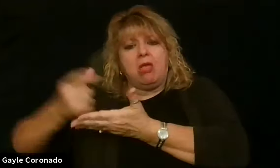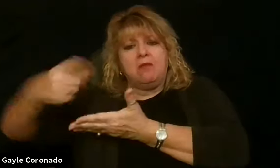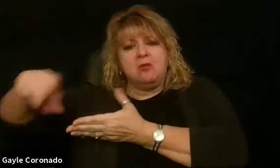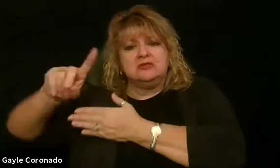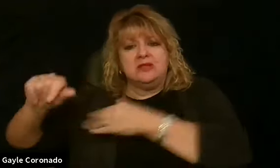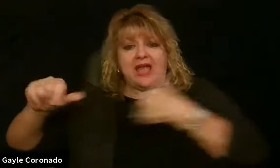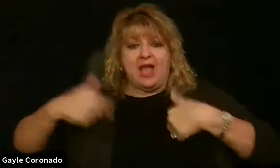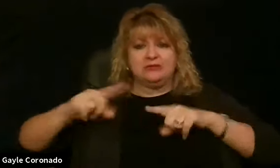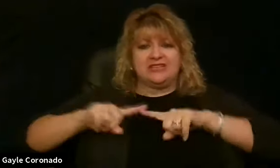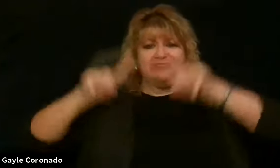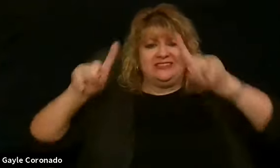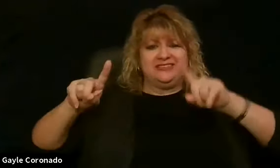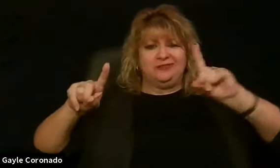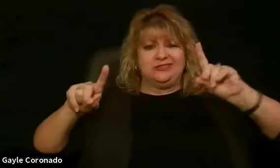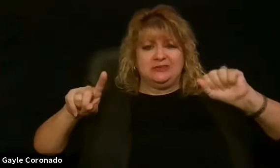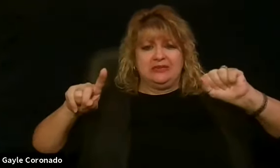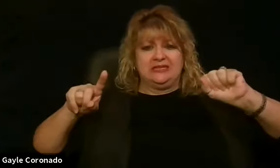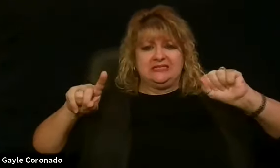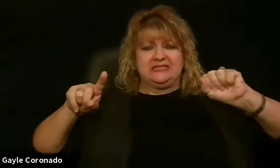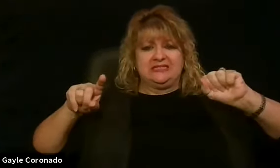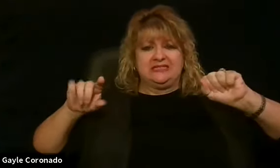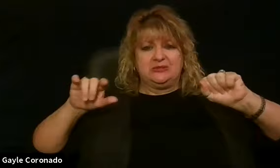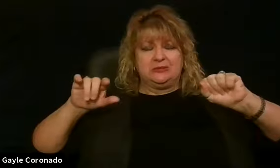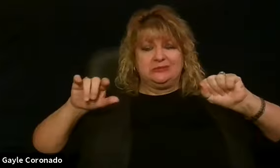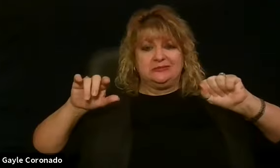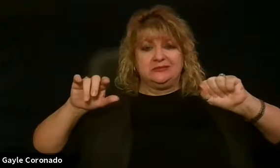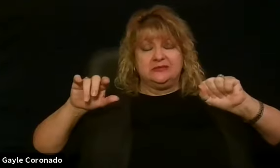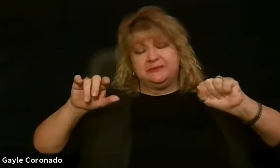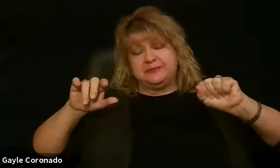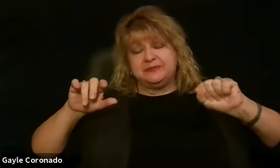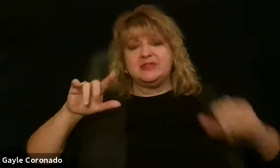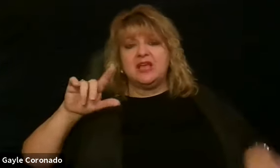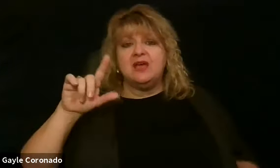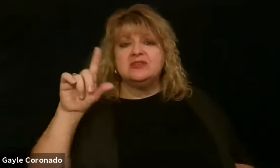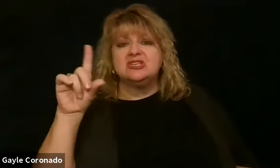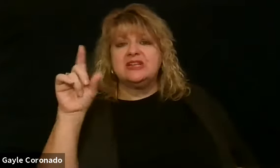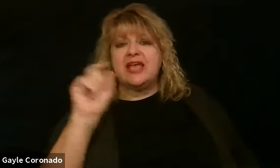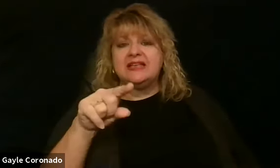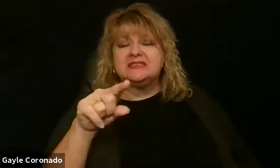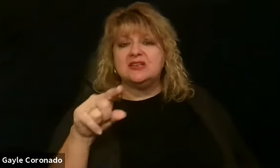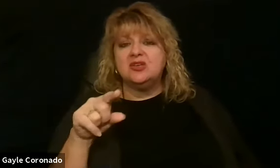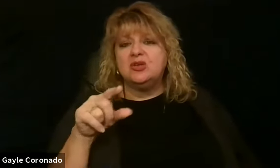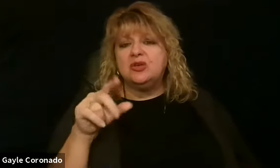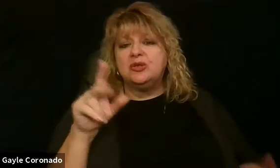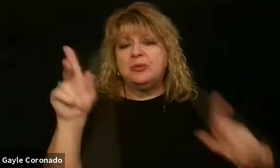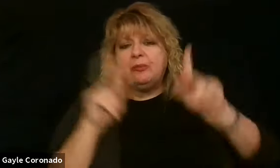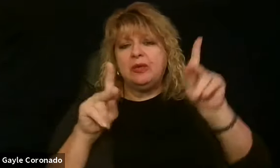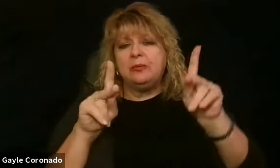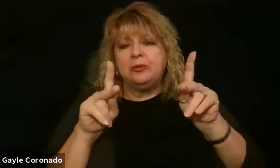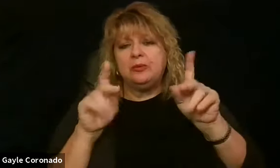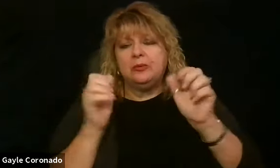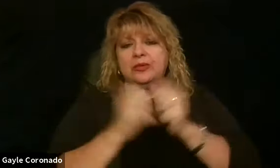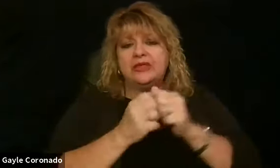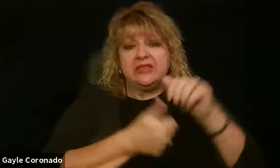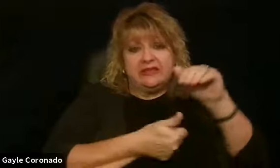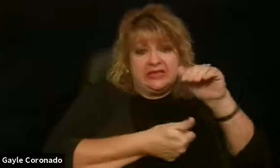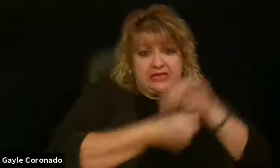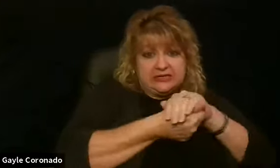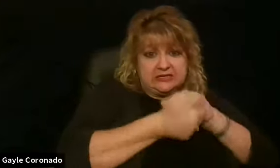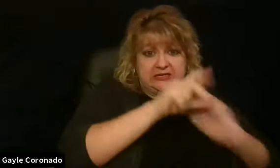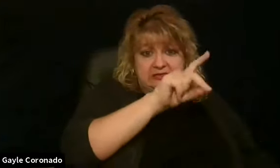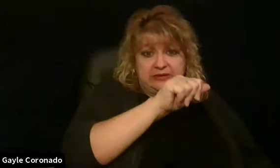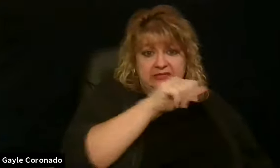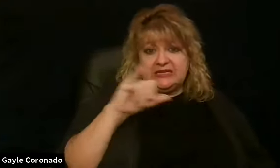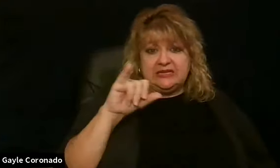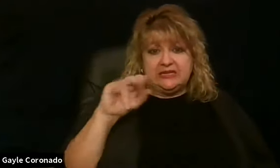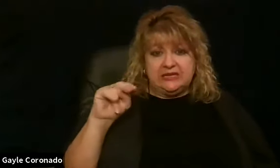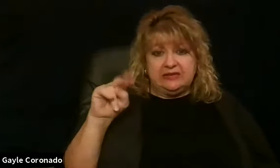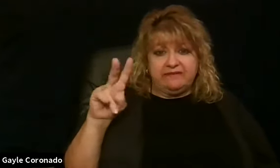Mr Harland, I would like to get your opinion on how the culture of persons with invisible disabilities different than those visible disabilities.